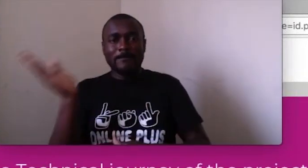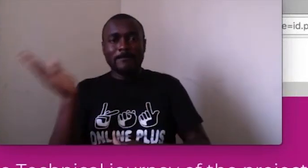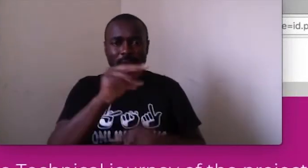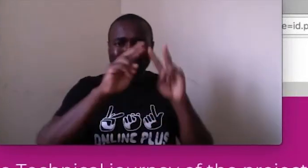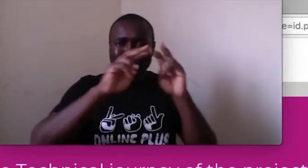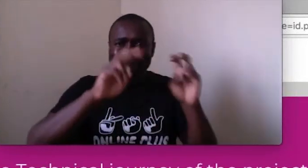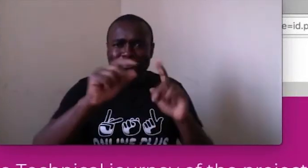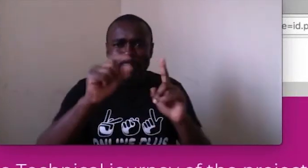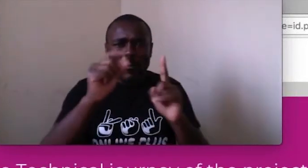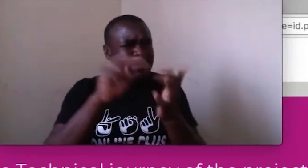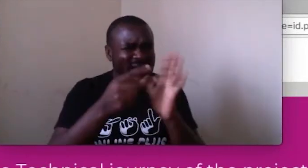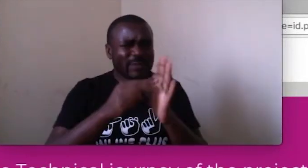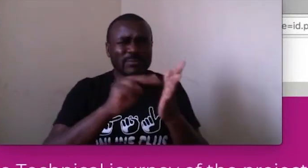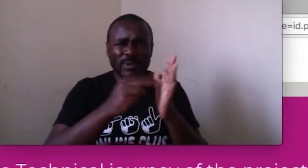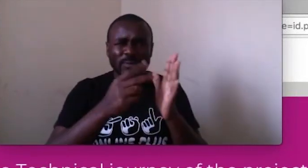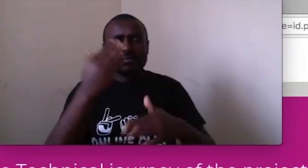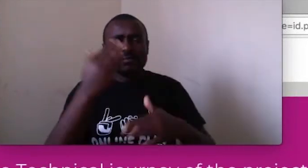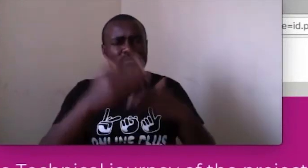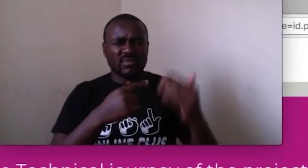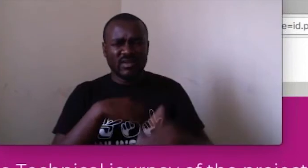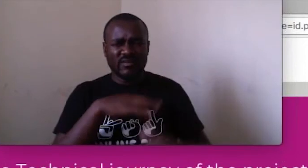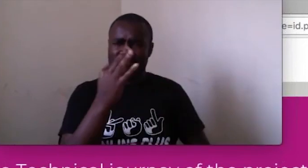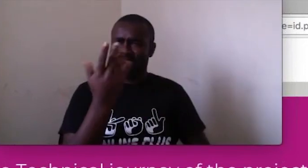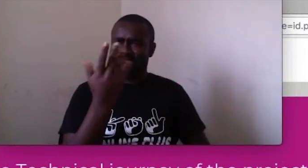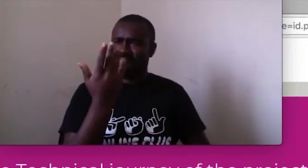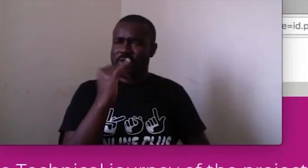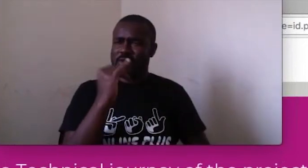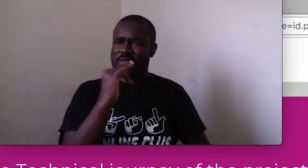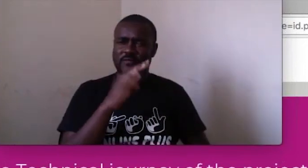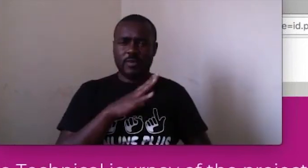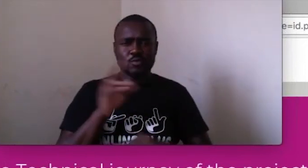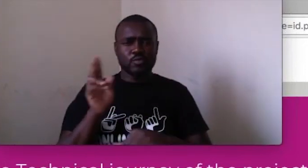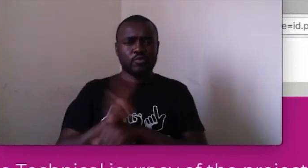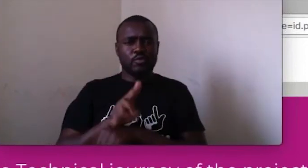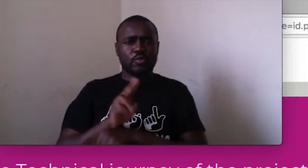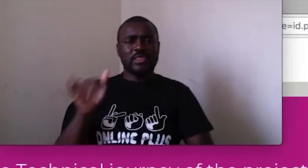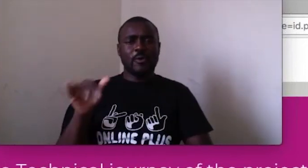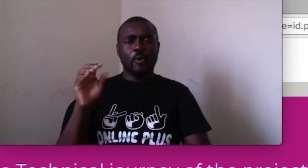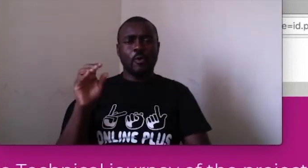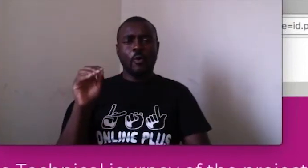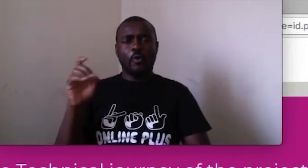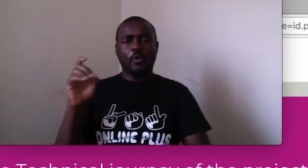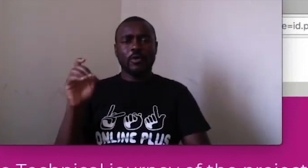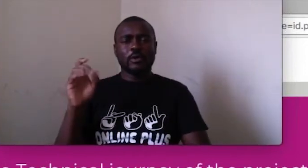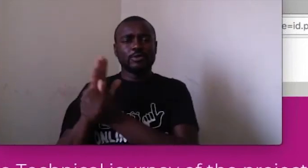when you look at the words that are available sometimes you don't know what that word means